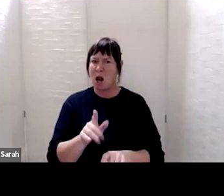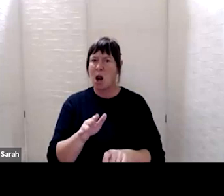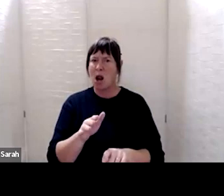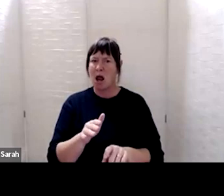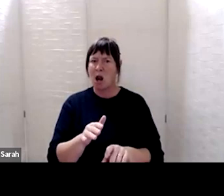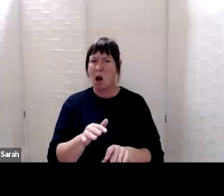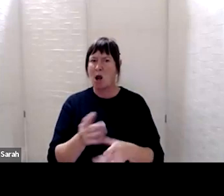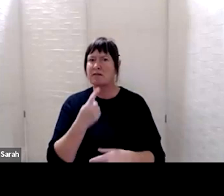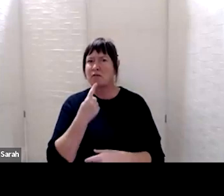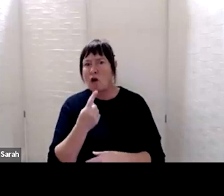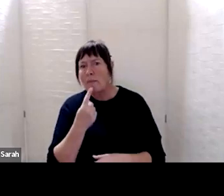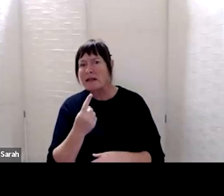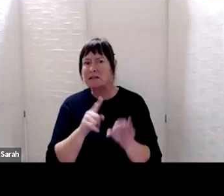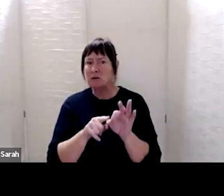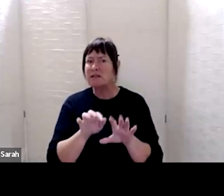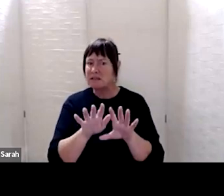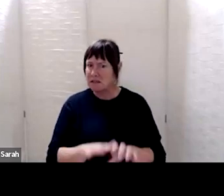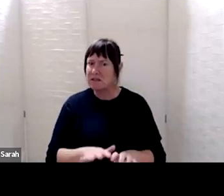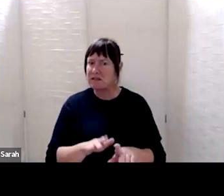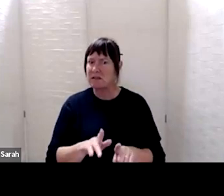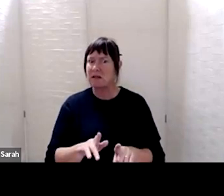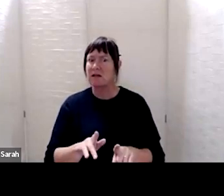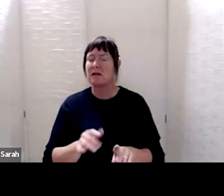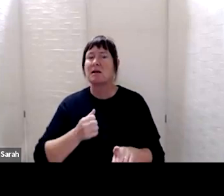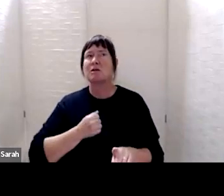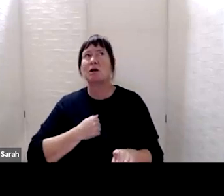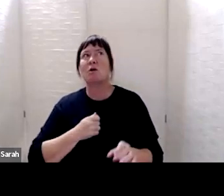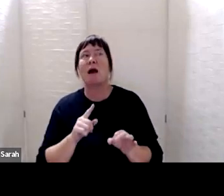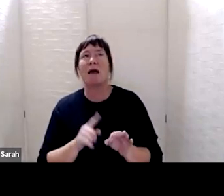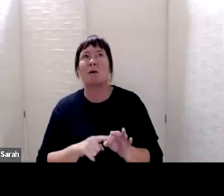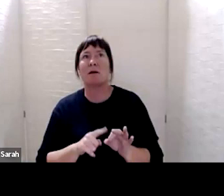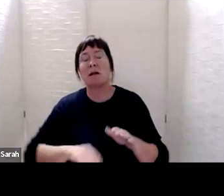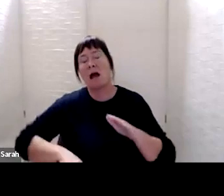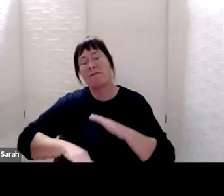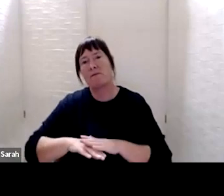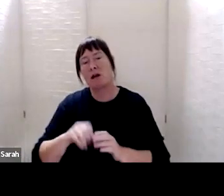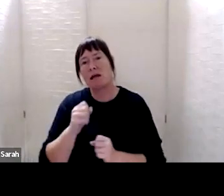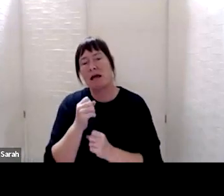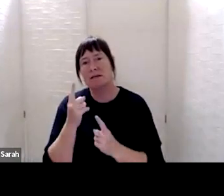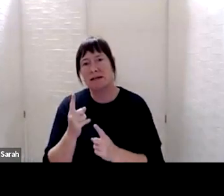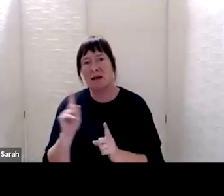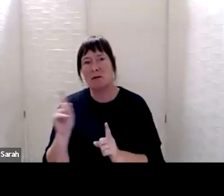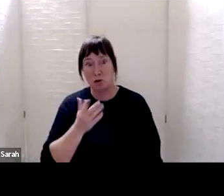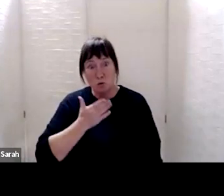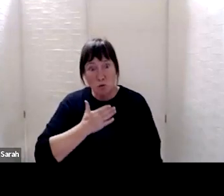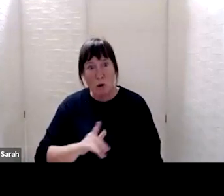you know, the general theme of my own question. I fully understand the intent of the guidelines.